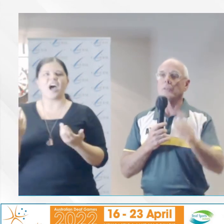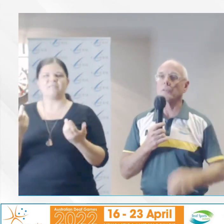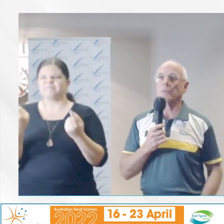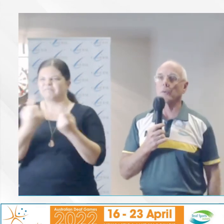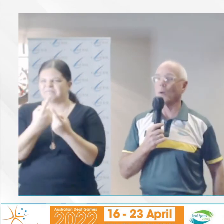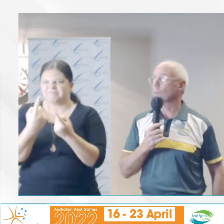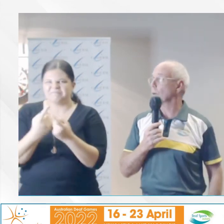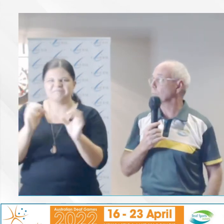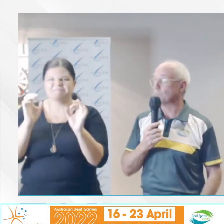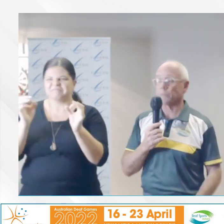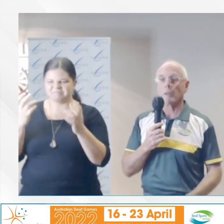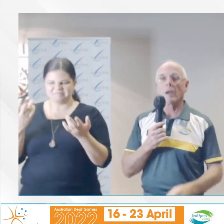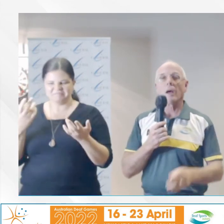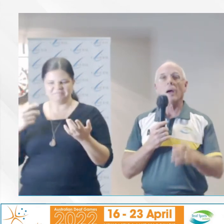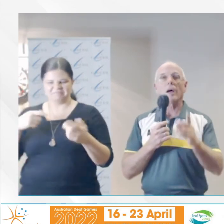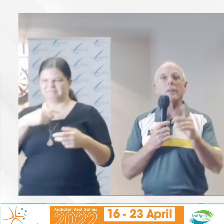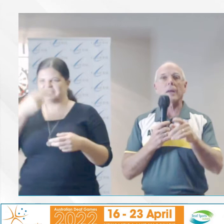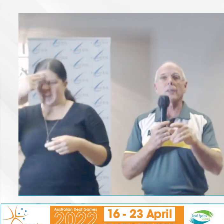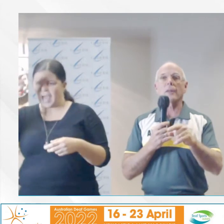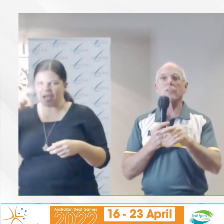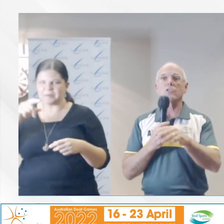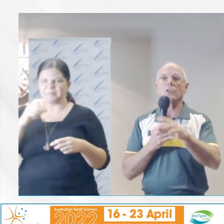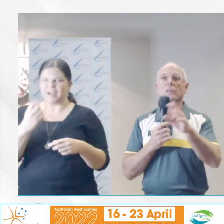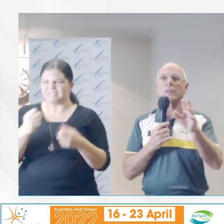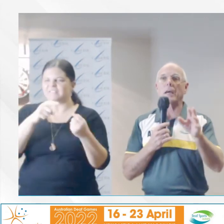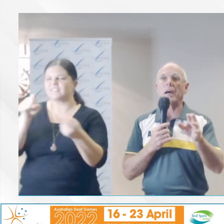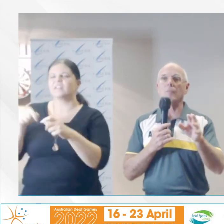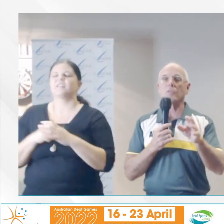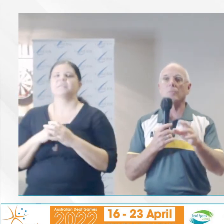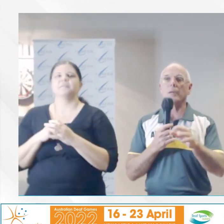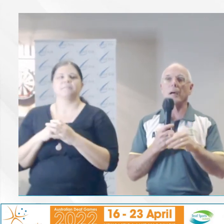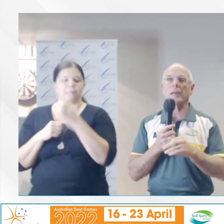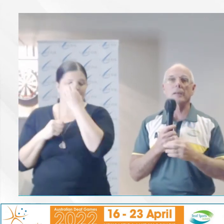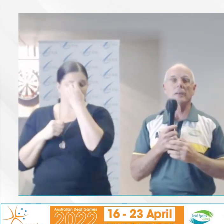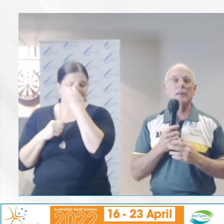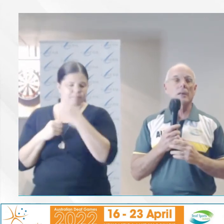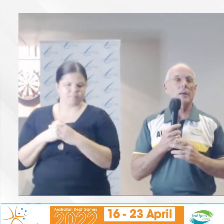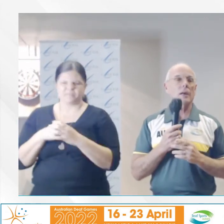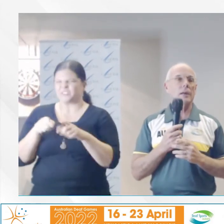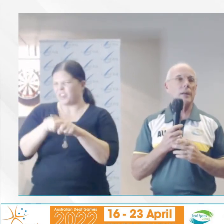from the website and the other thing is during the games there'll be a um